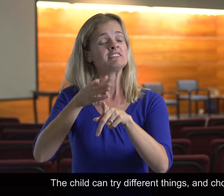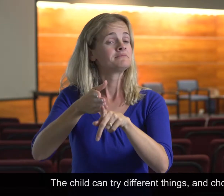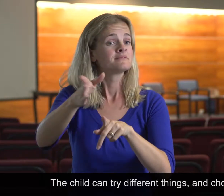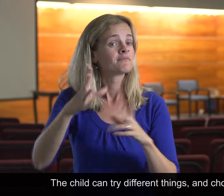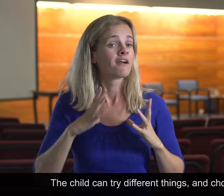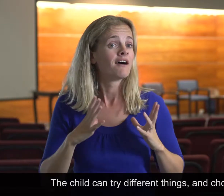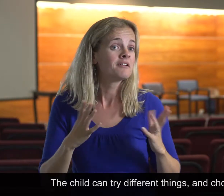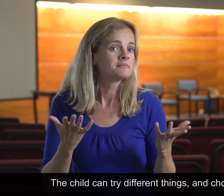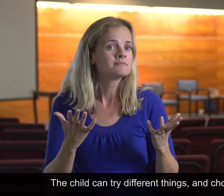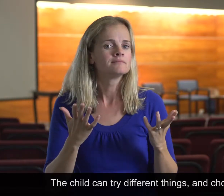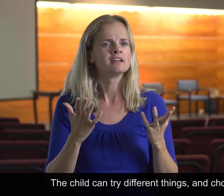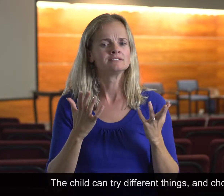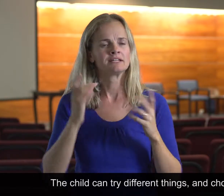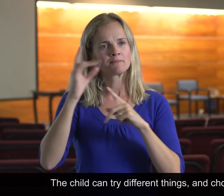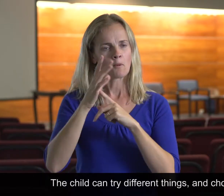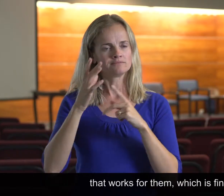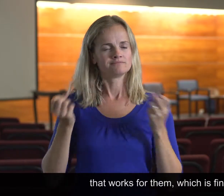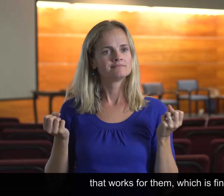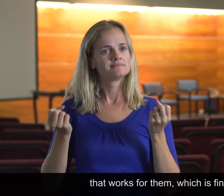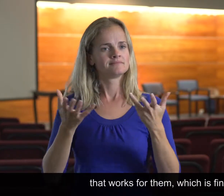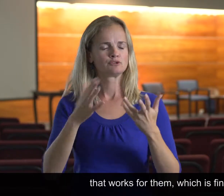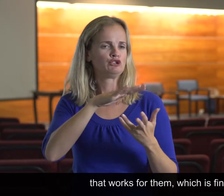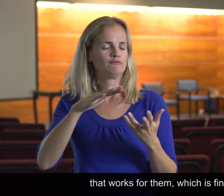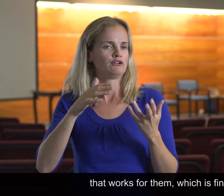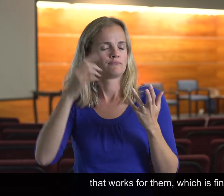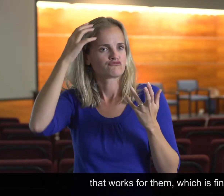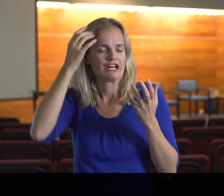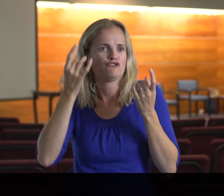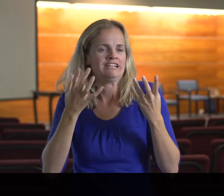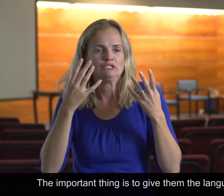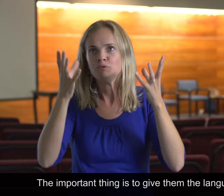can try different things, and choose a path that works for them, which is fine. The important